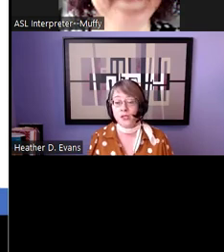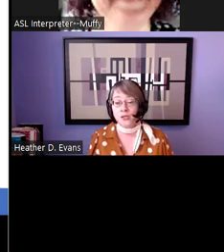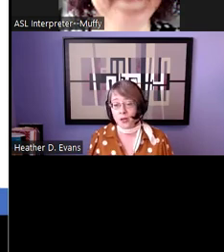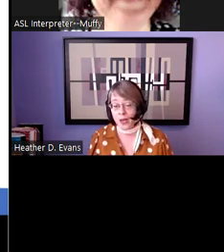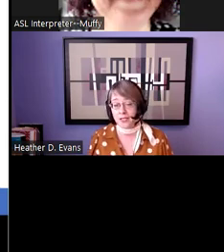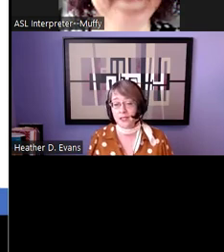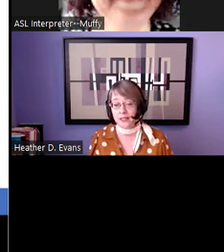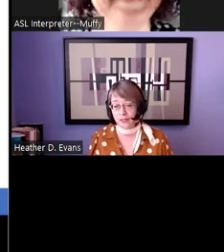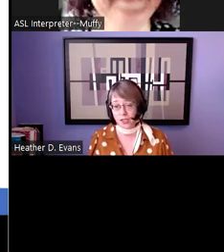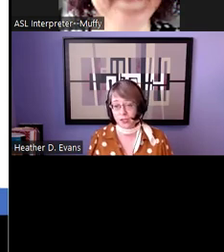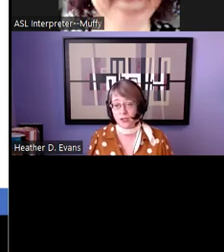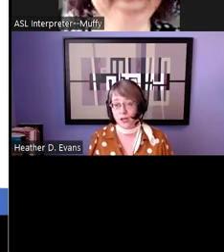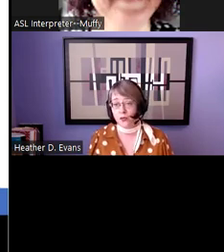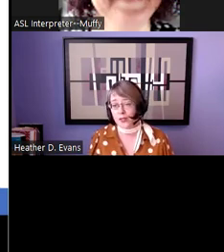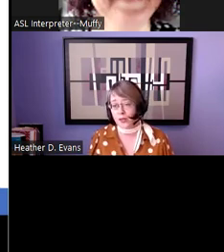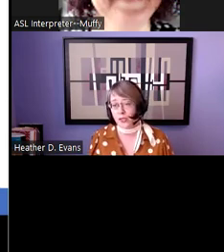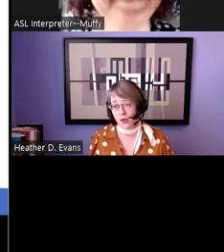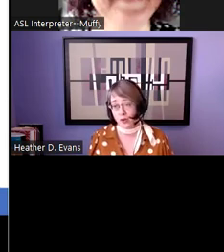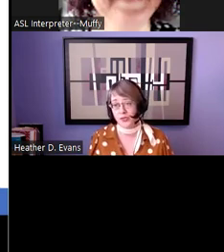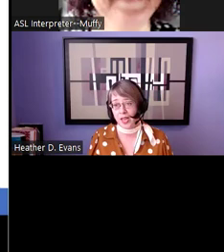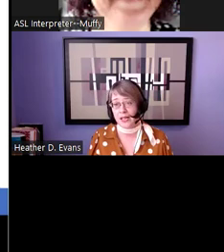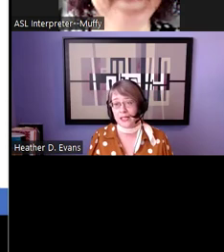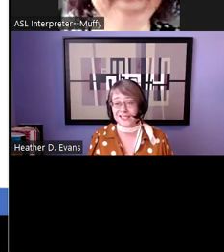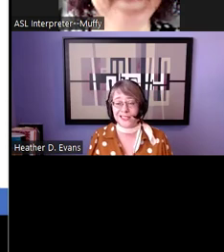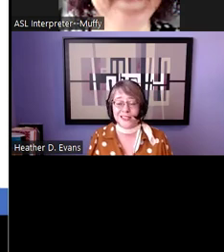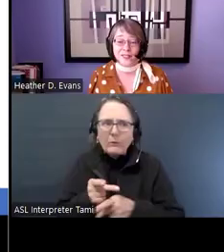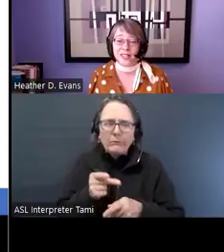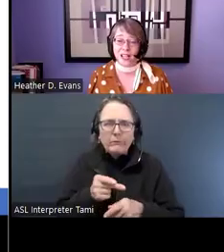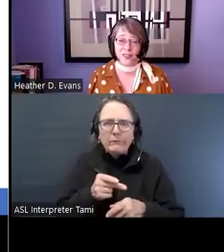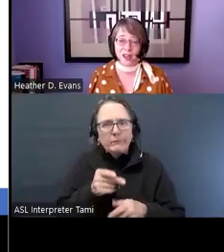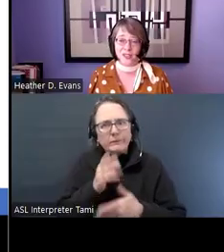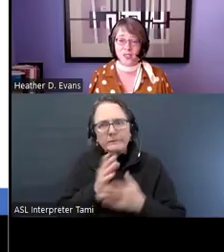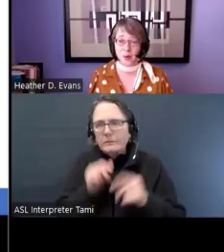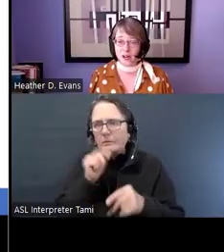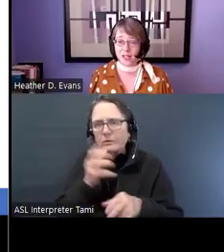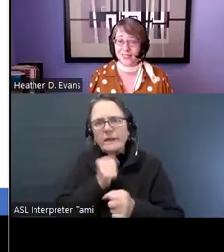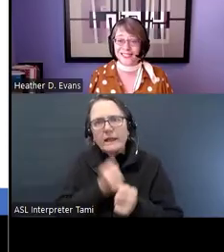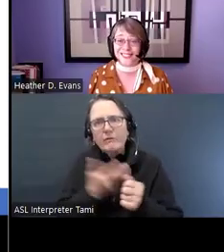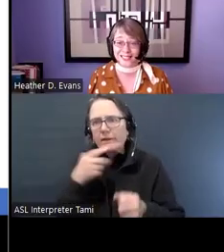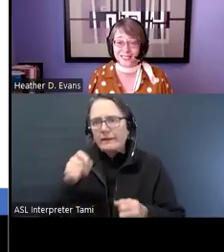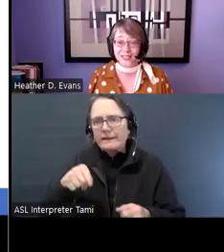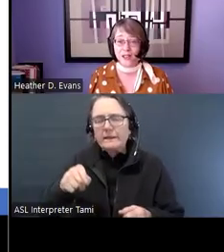So turning back to the literature, research shows that significant healthcare disparities exist